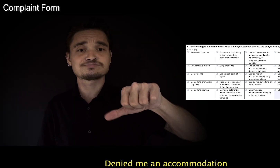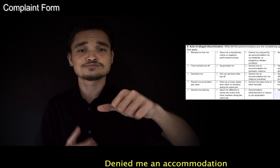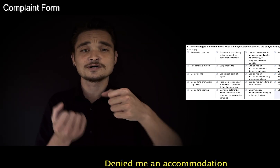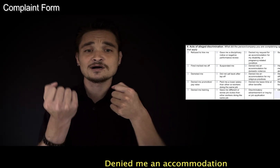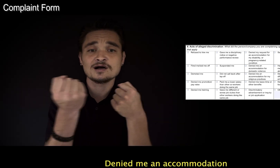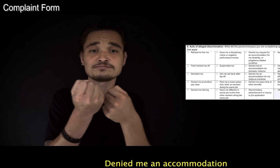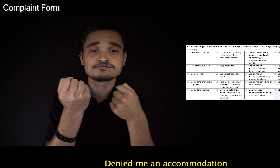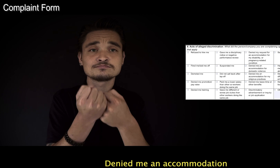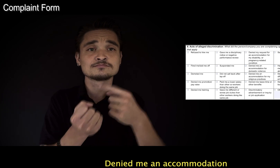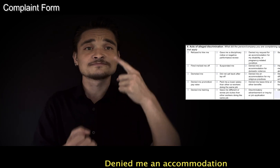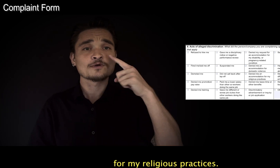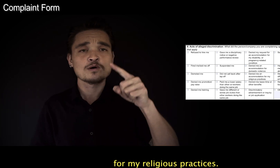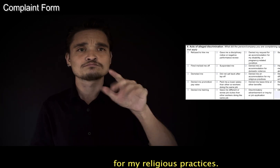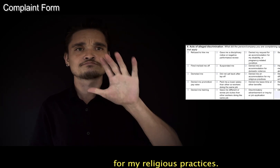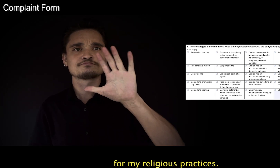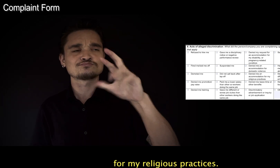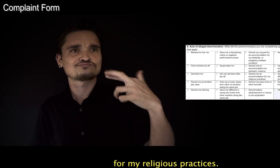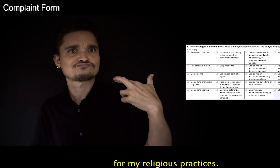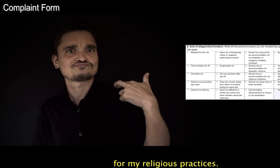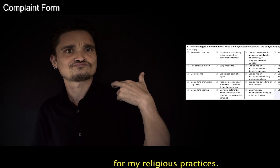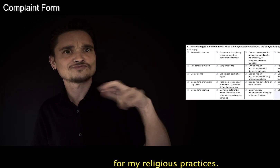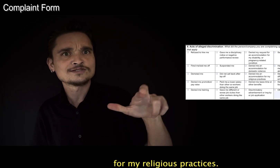Denied me an accommodation for my religious practices.